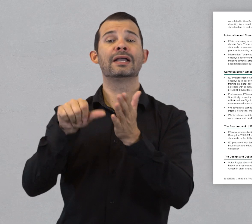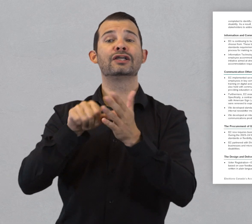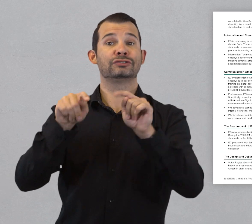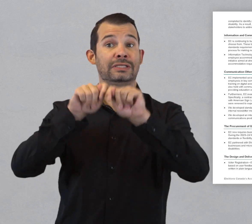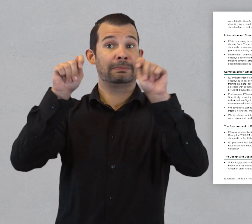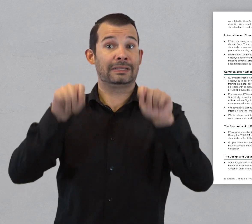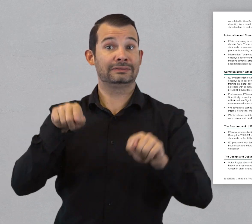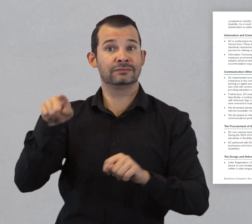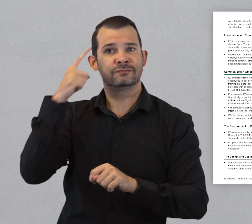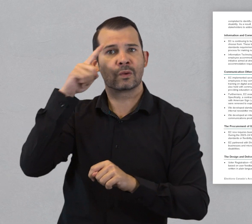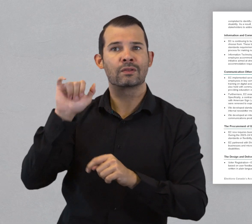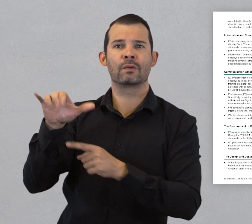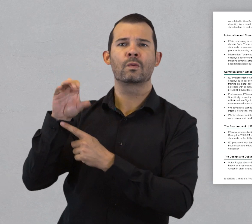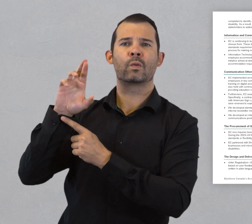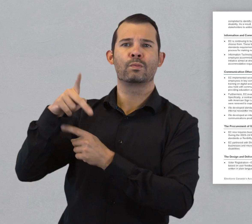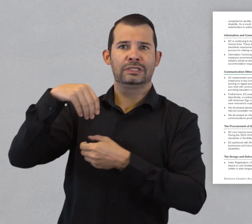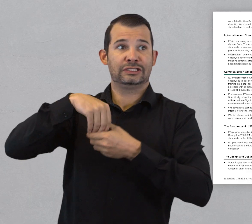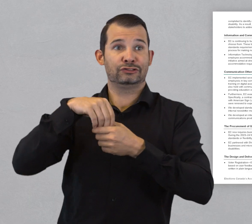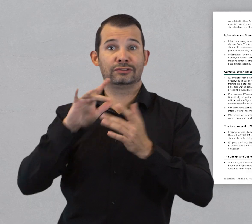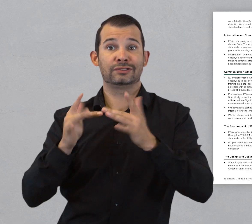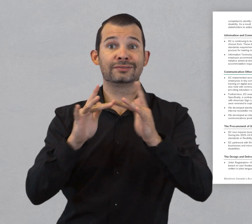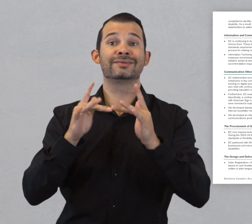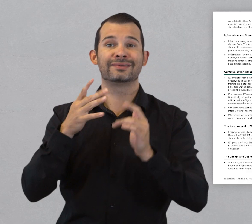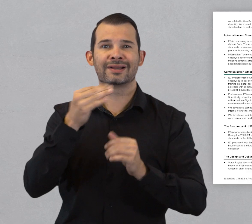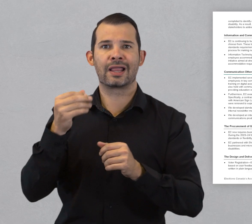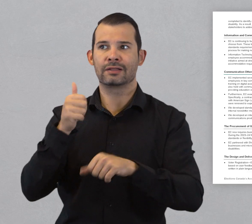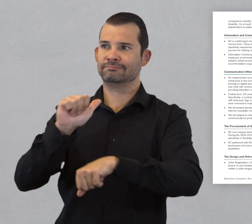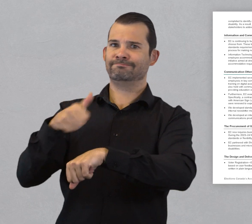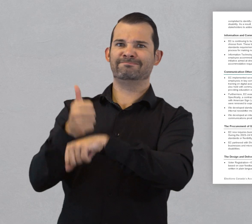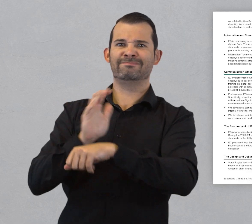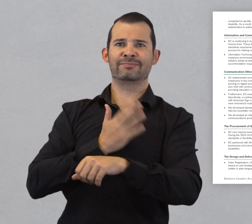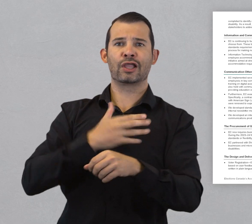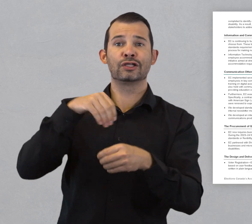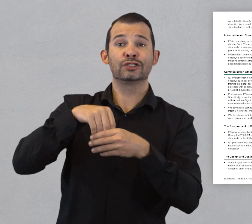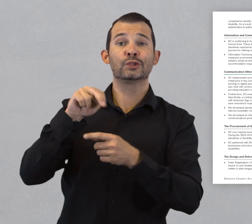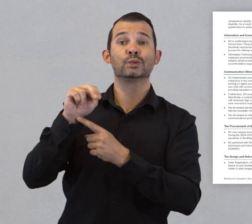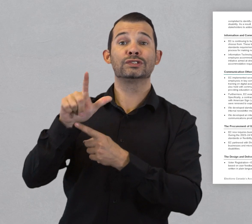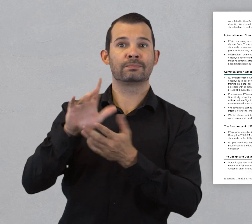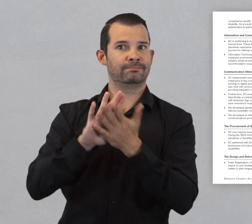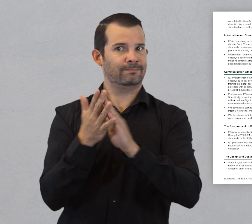page templates for the corporate intranet and made our internal newsletter more accessible.